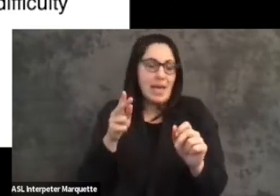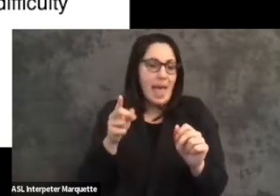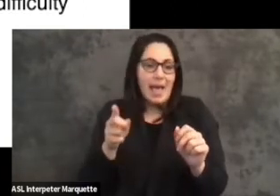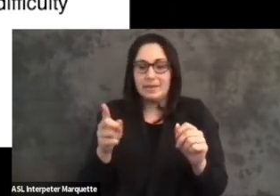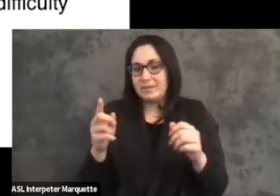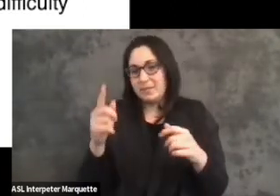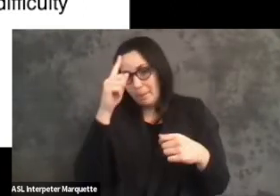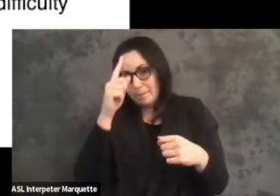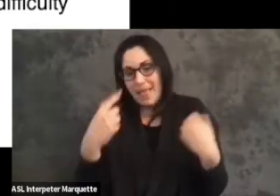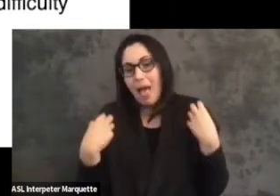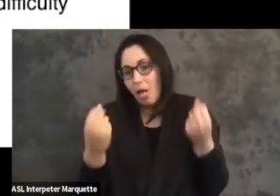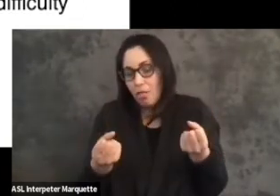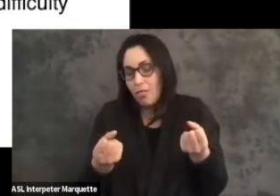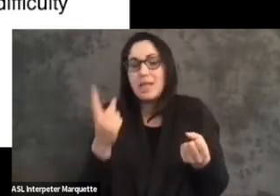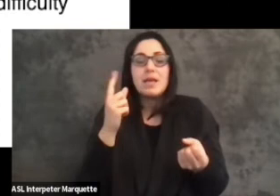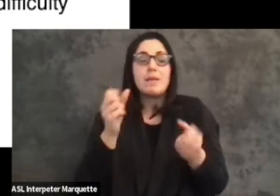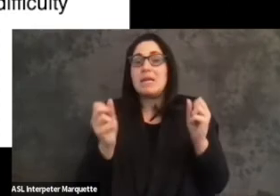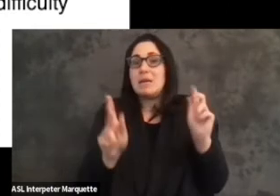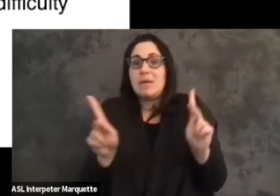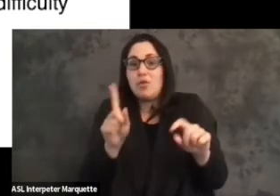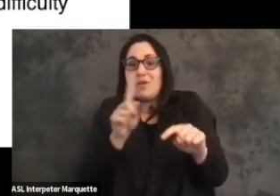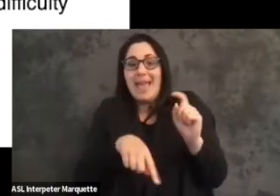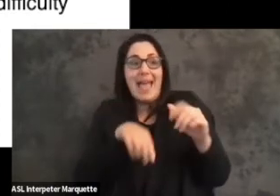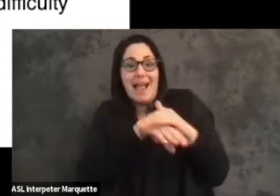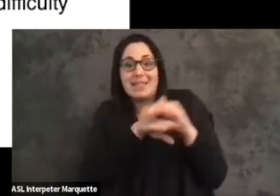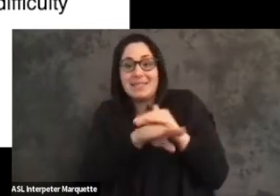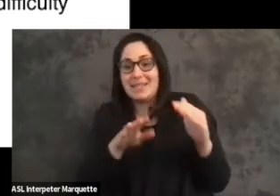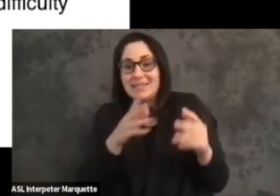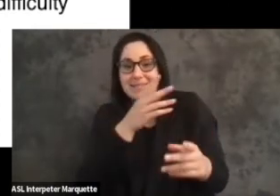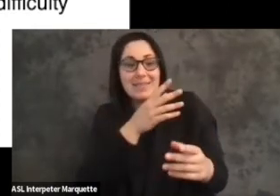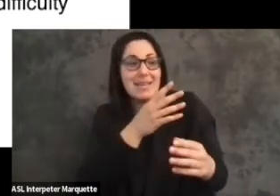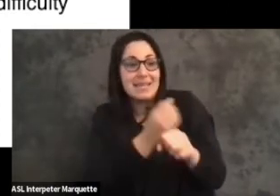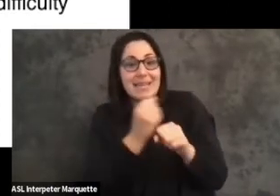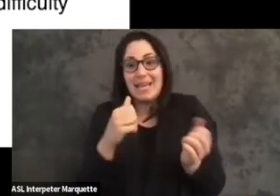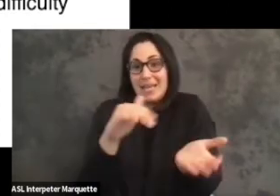done to the health care system. You know, a lot of people with HIV have struggled to